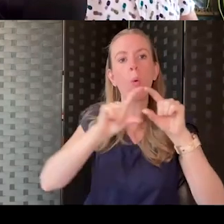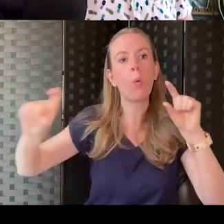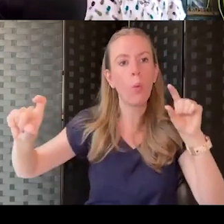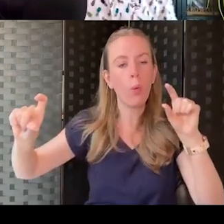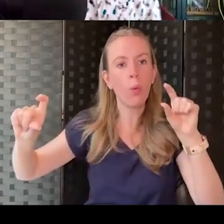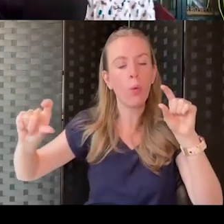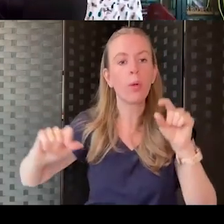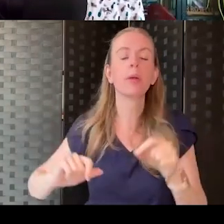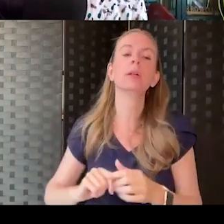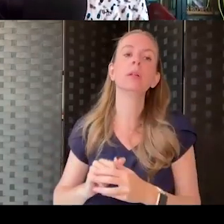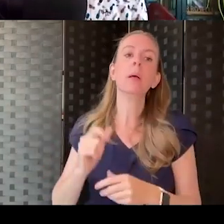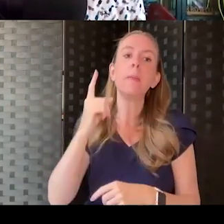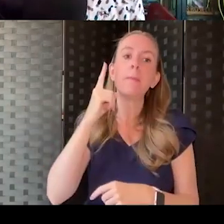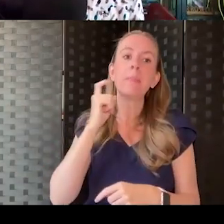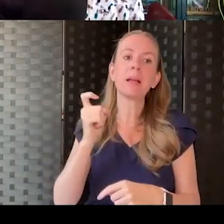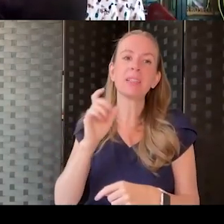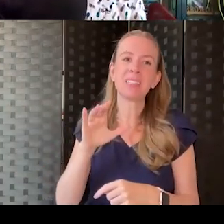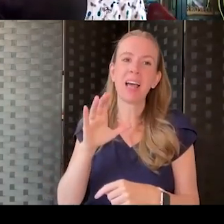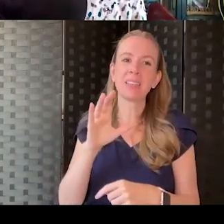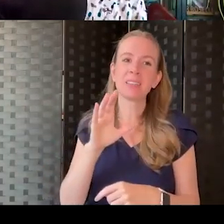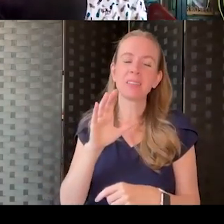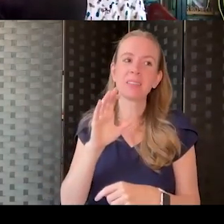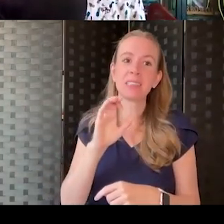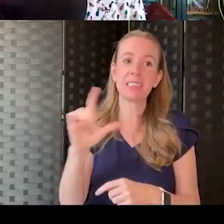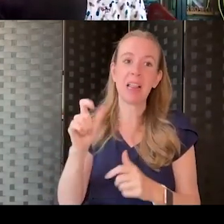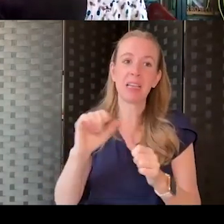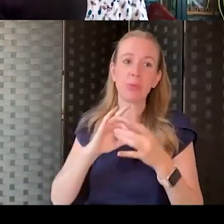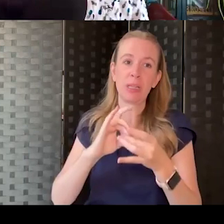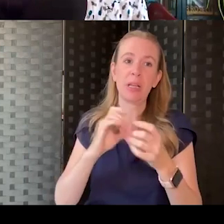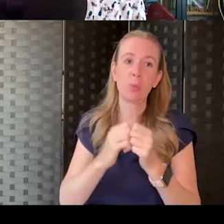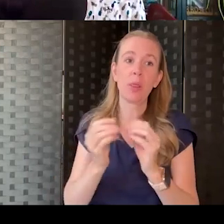since the spanning self to be associated with more than one header cell, you need to provide